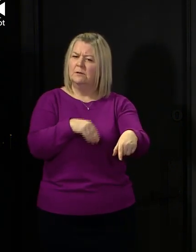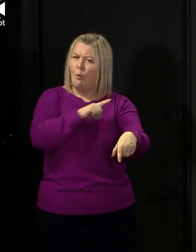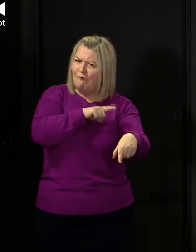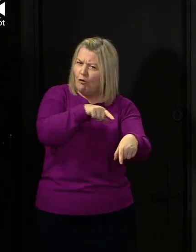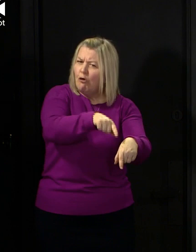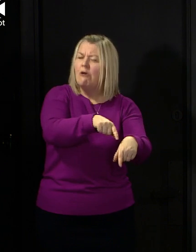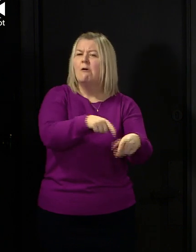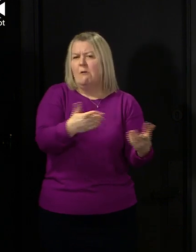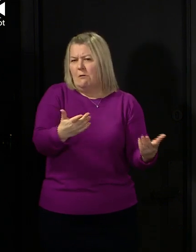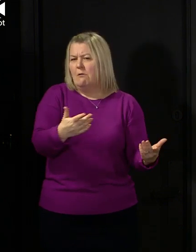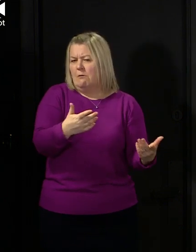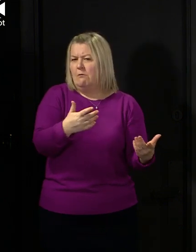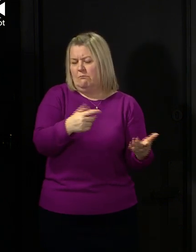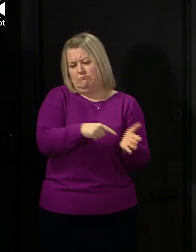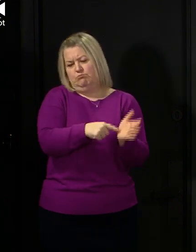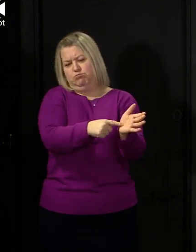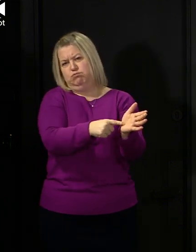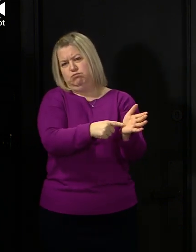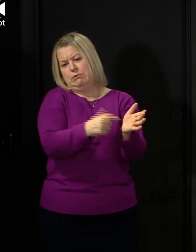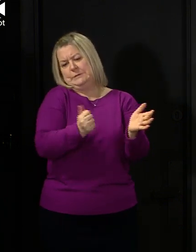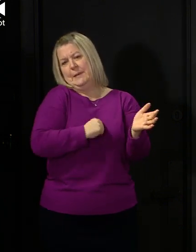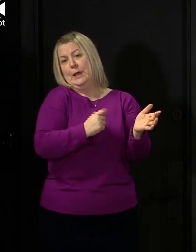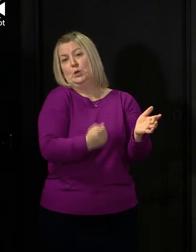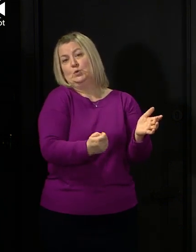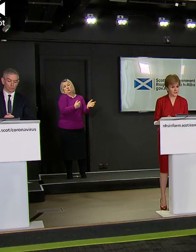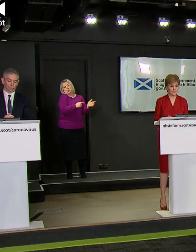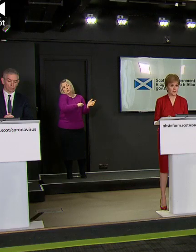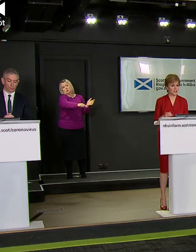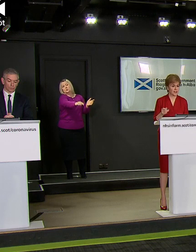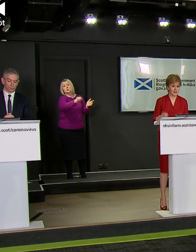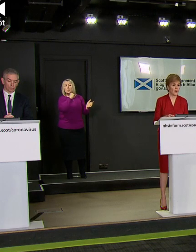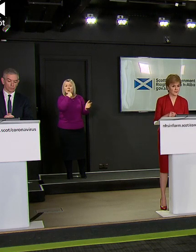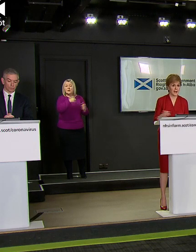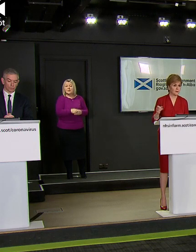will become apparent in the very near future. The cost information I don't have to hand,